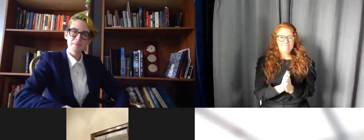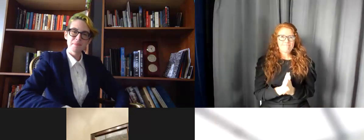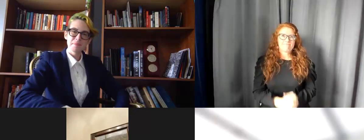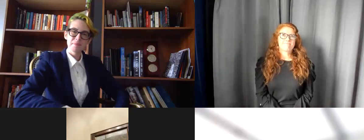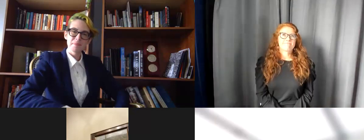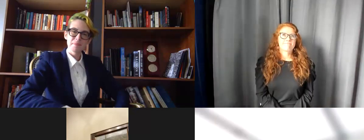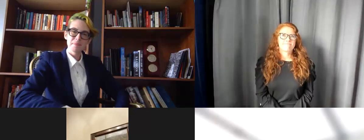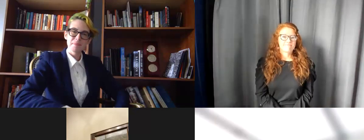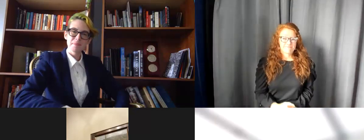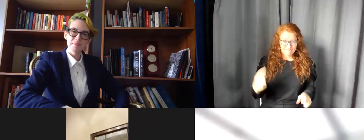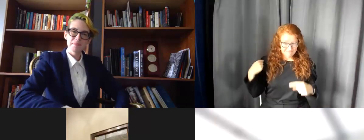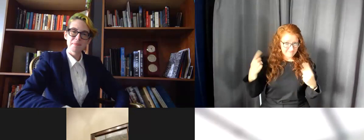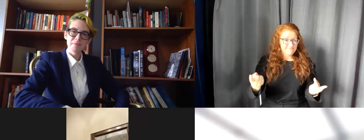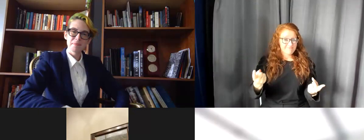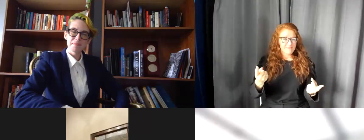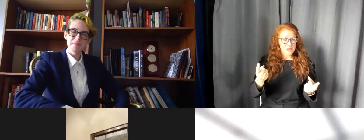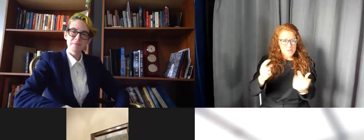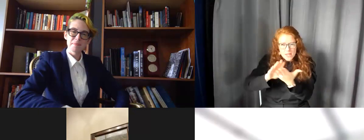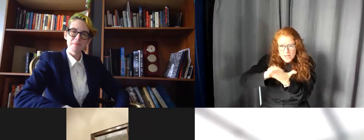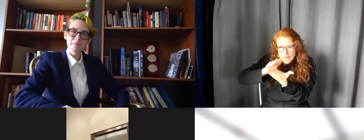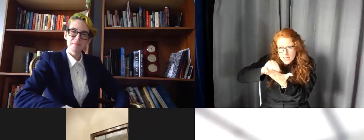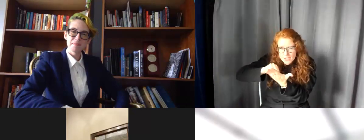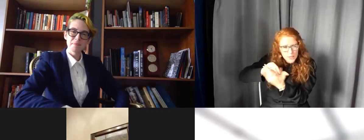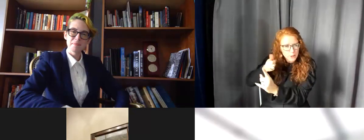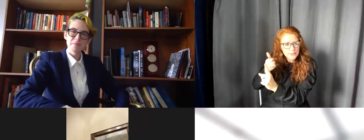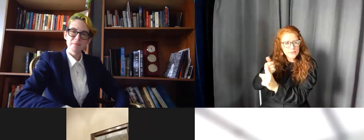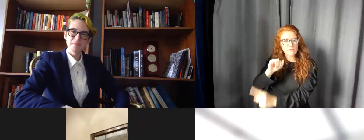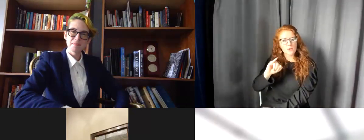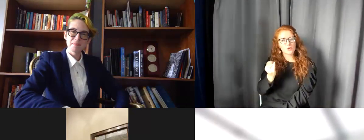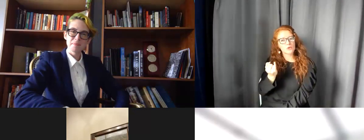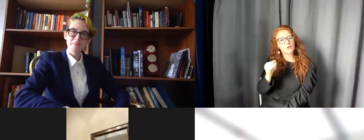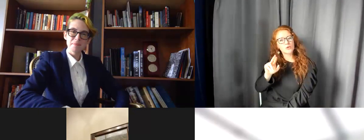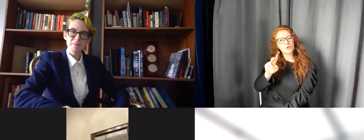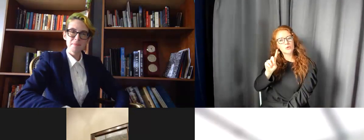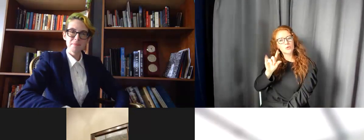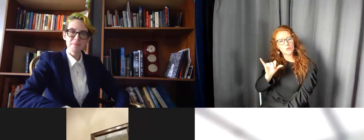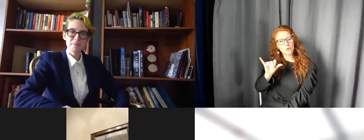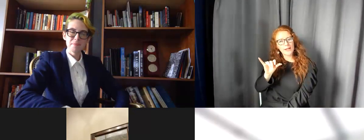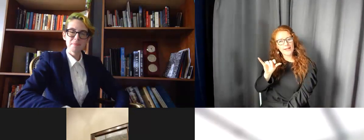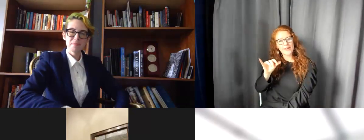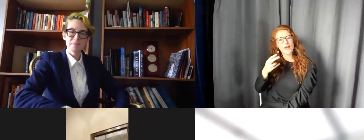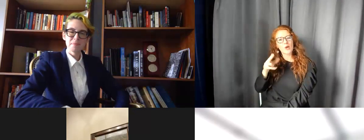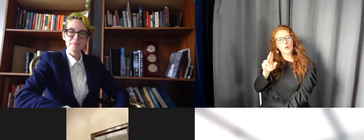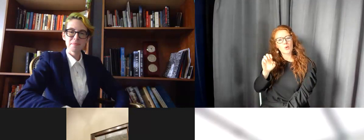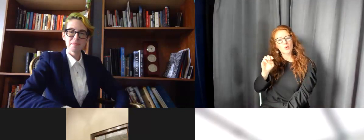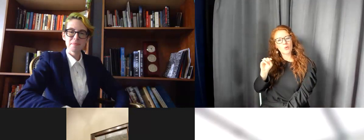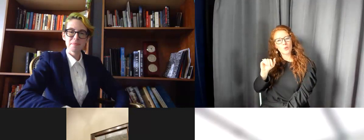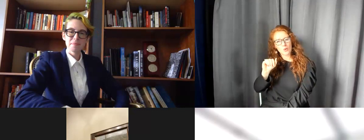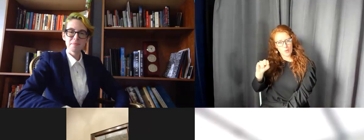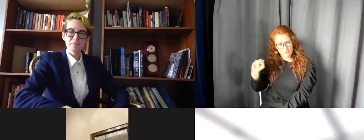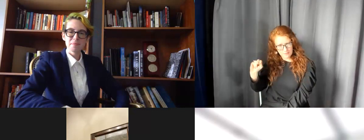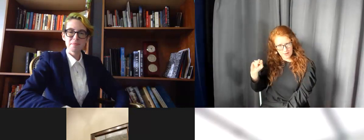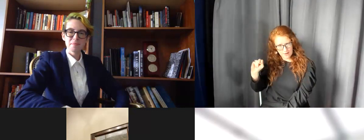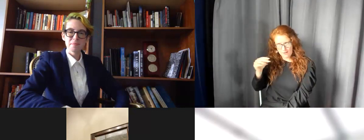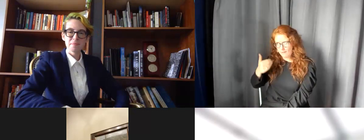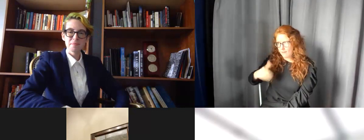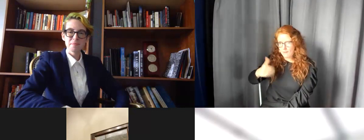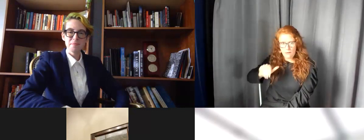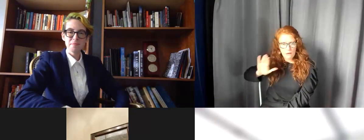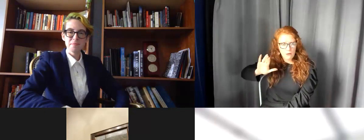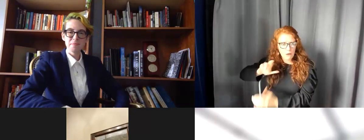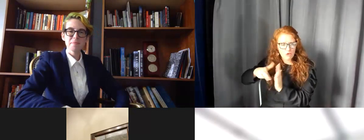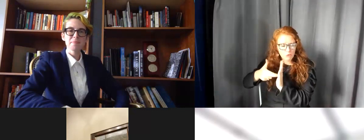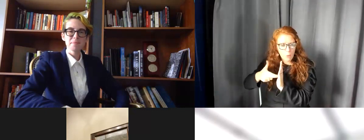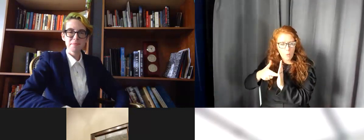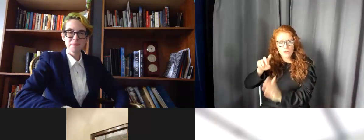Jordan Radford: I've been learning about Judy humans and her her role as a disability rights advocate for a few years now